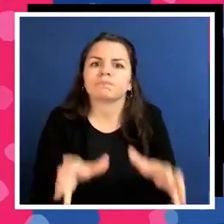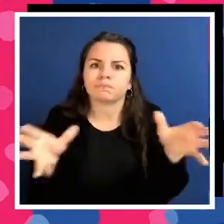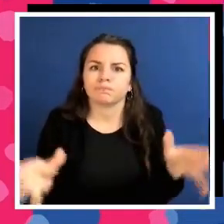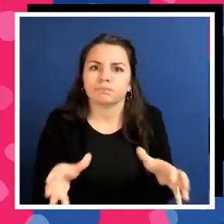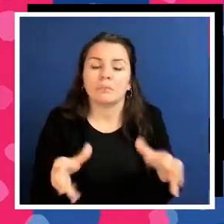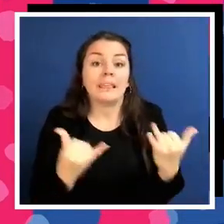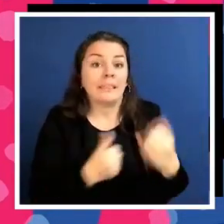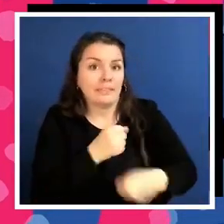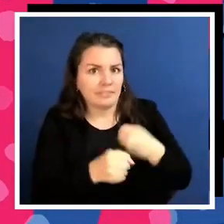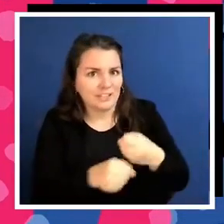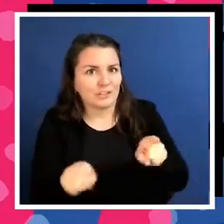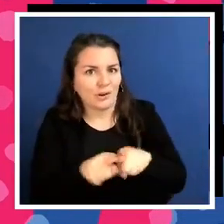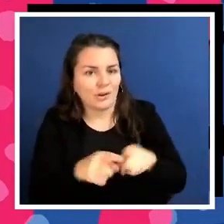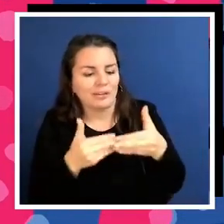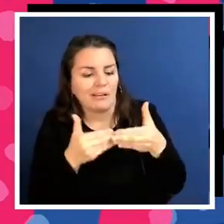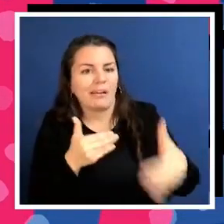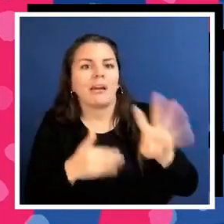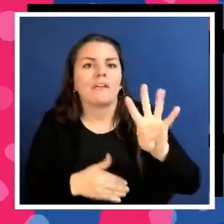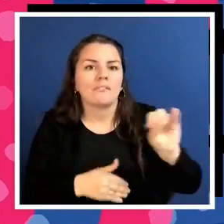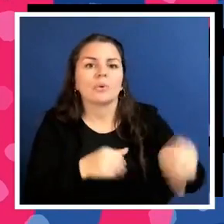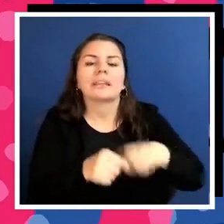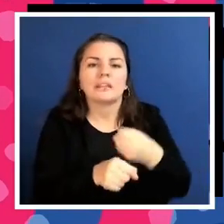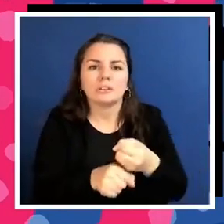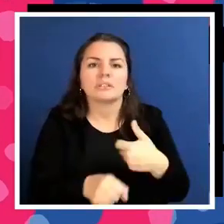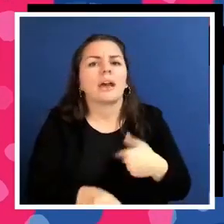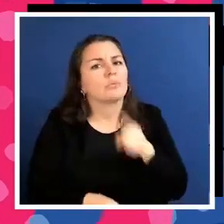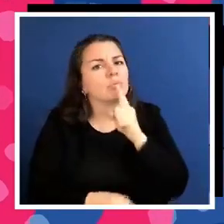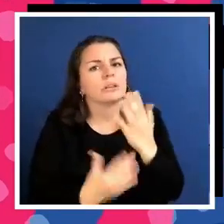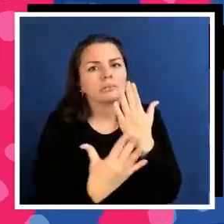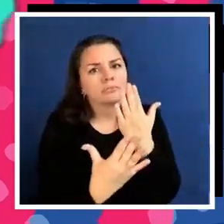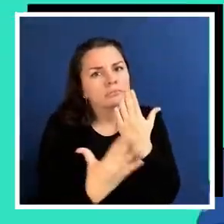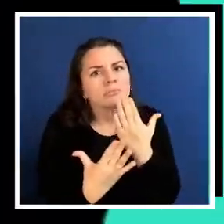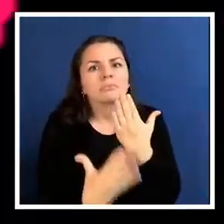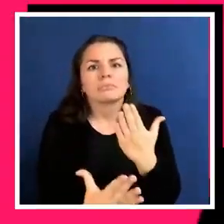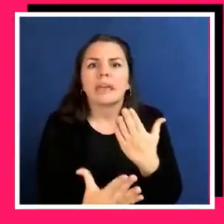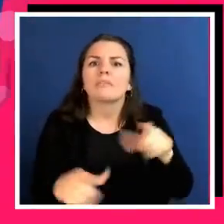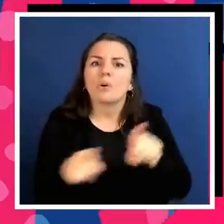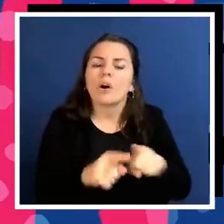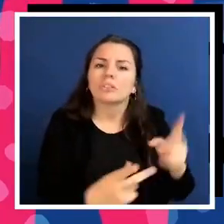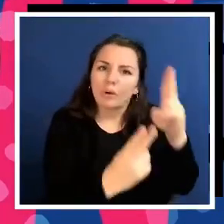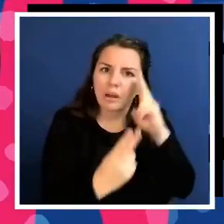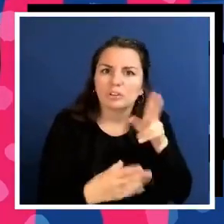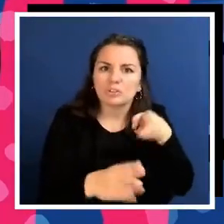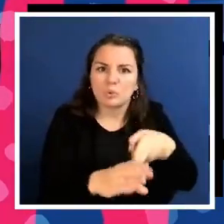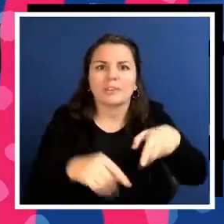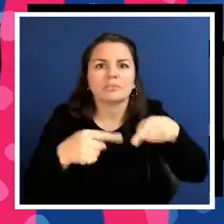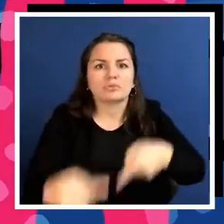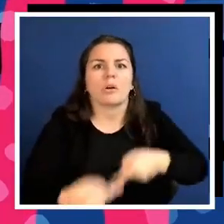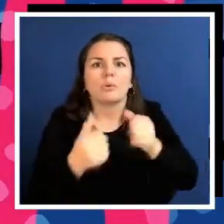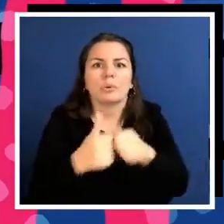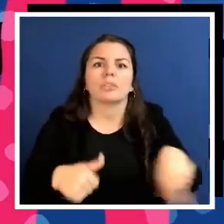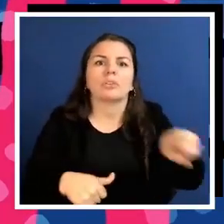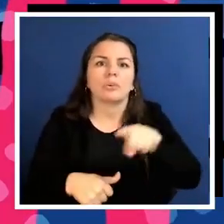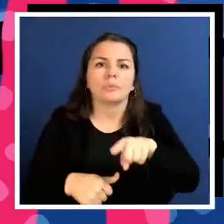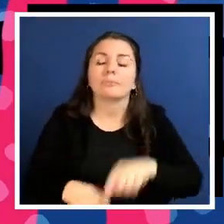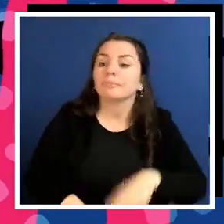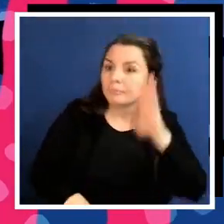THAT WE HEAR MAKE. THE WORK THAT WE DECIDE TO DO.